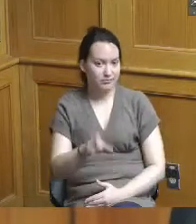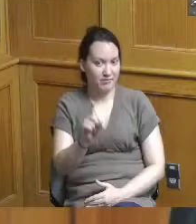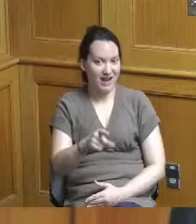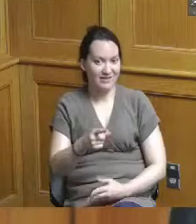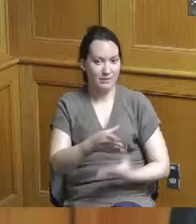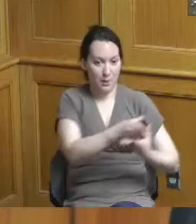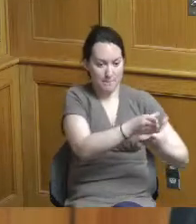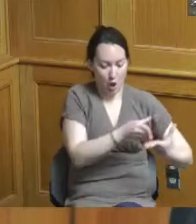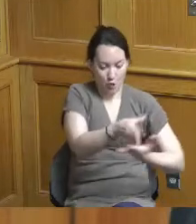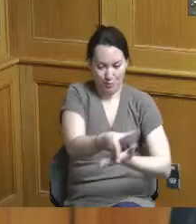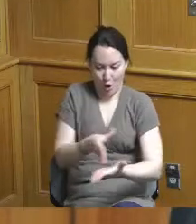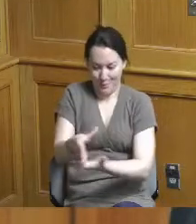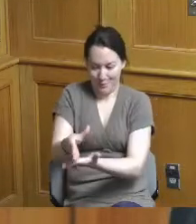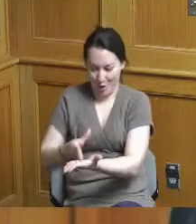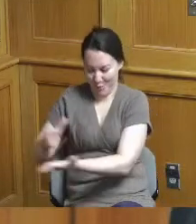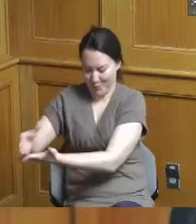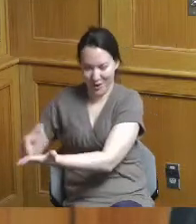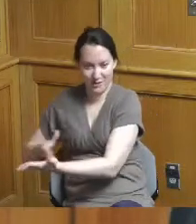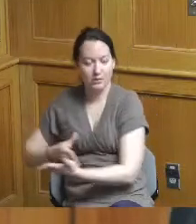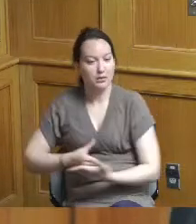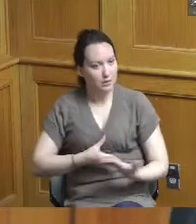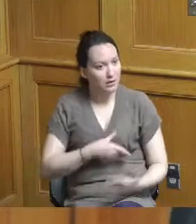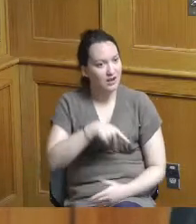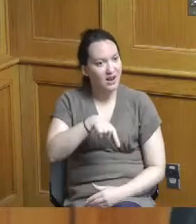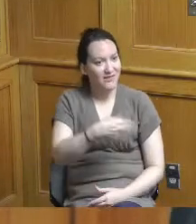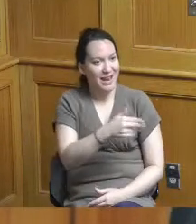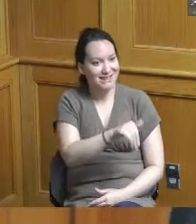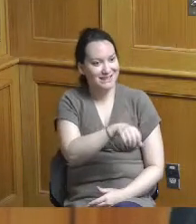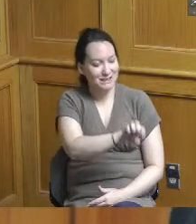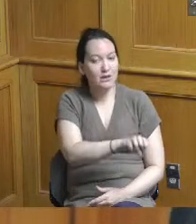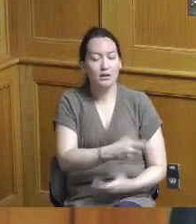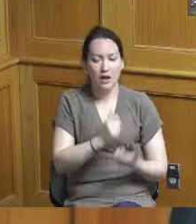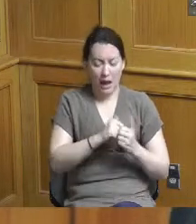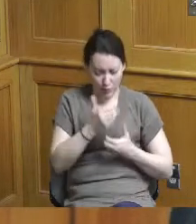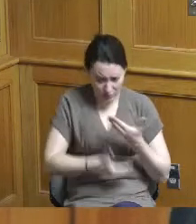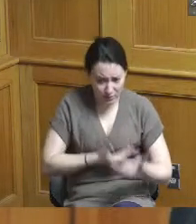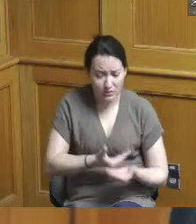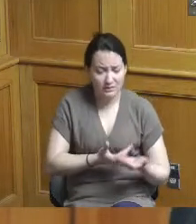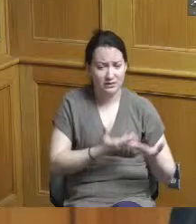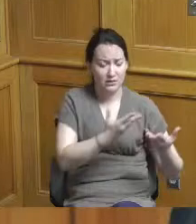it's been constructed as phased and so you know how we move forward with these different phases